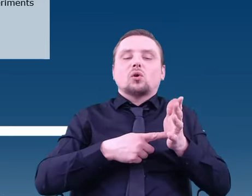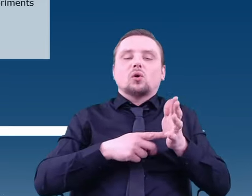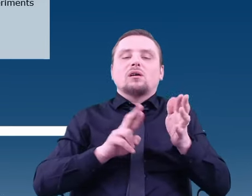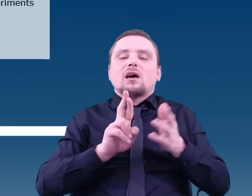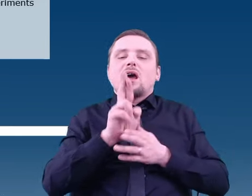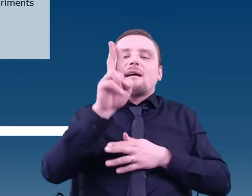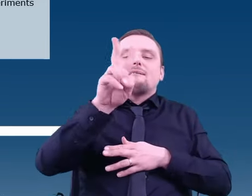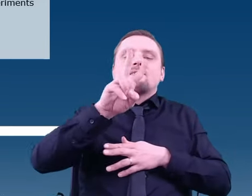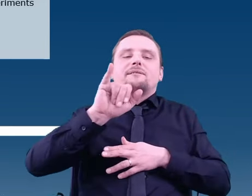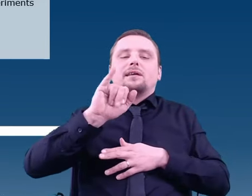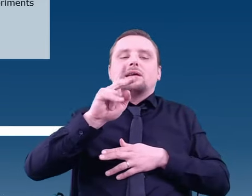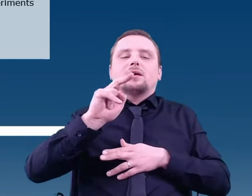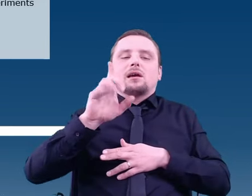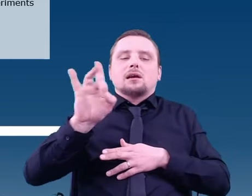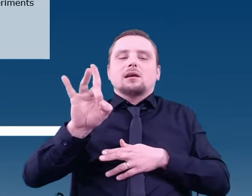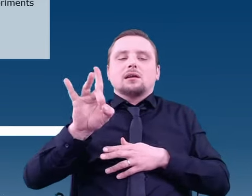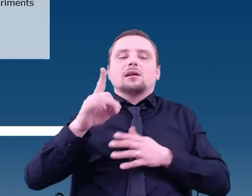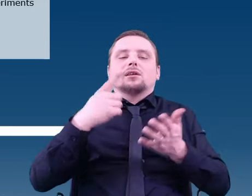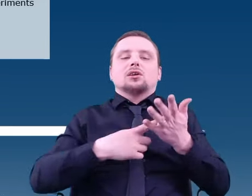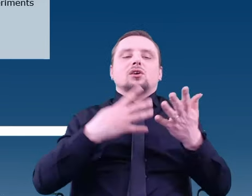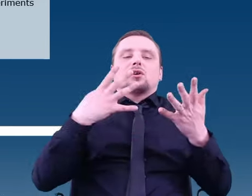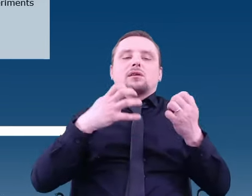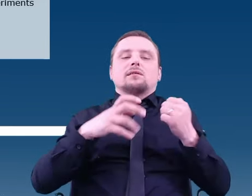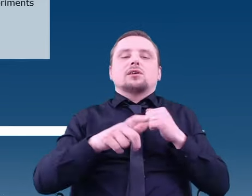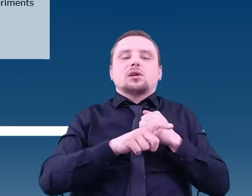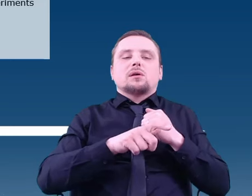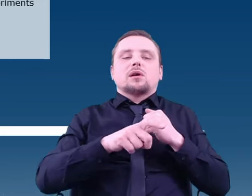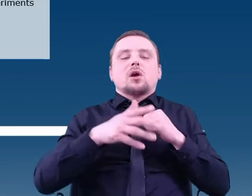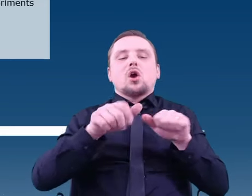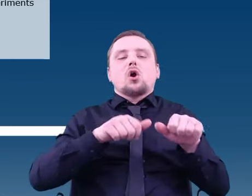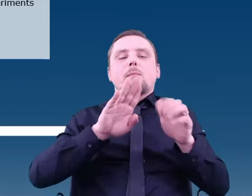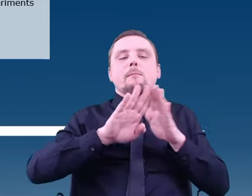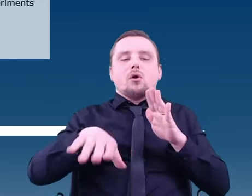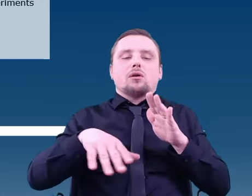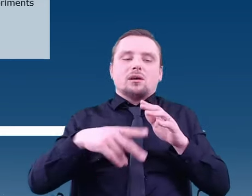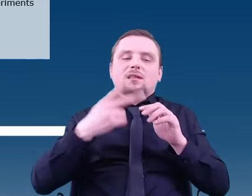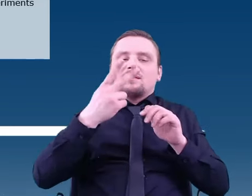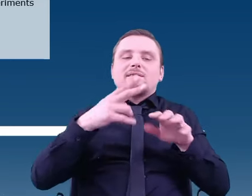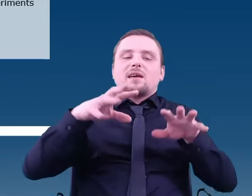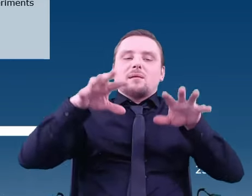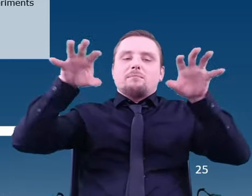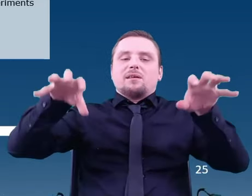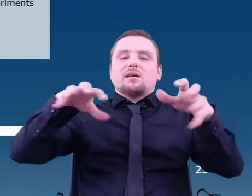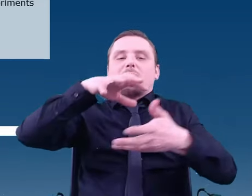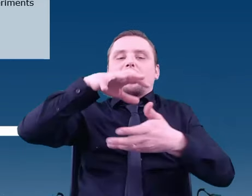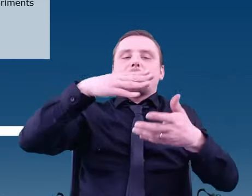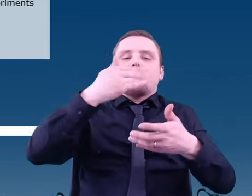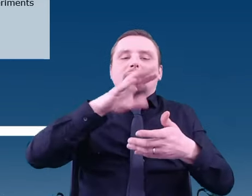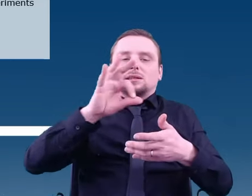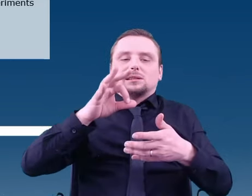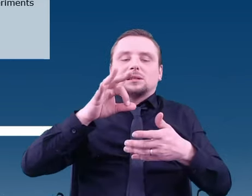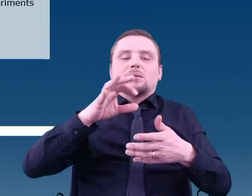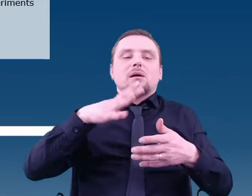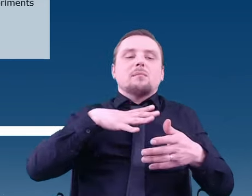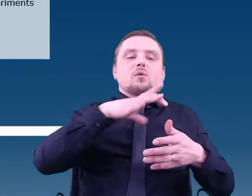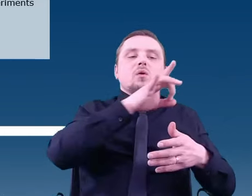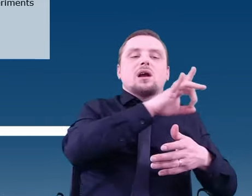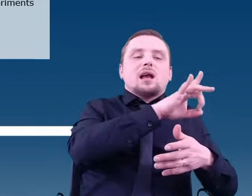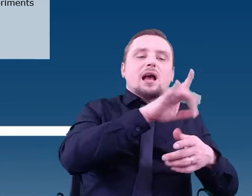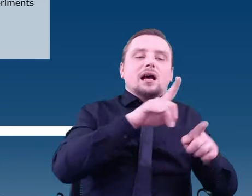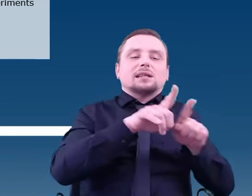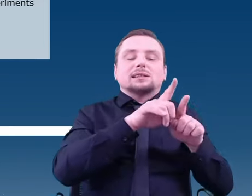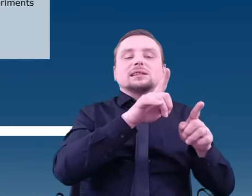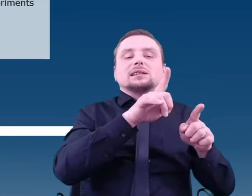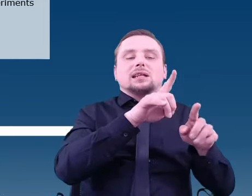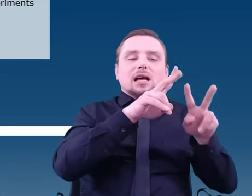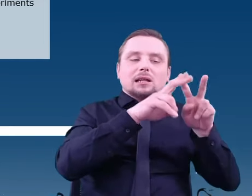The twin probes were located on Mars, and the MS-coupled gas chromatograph was used there.